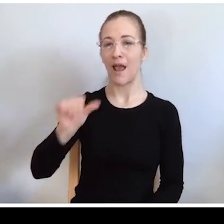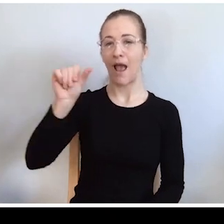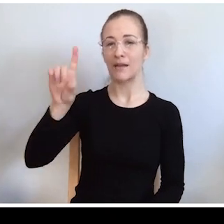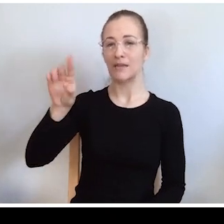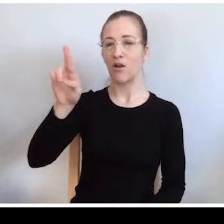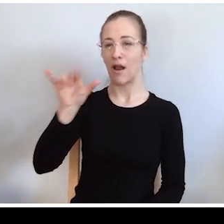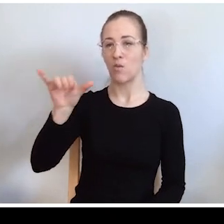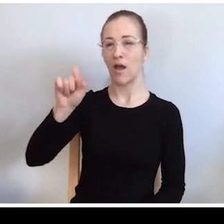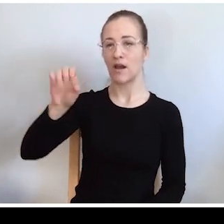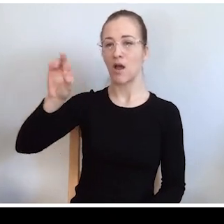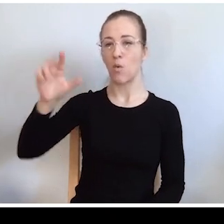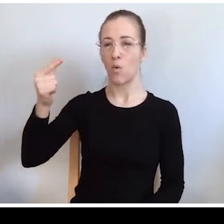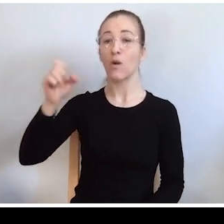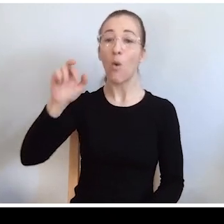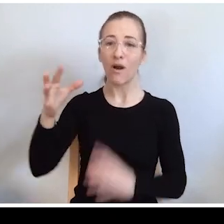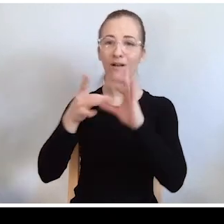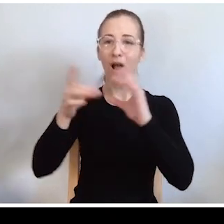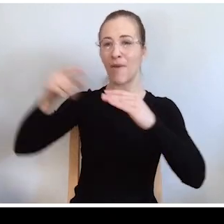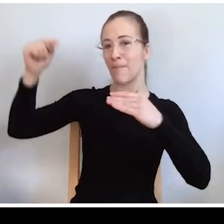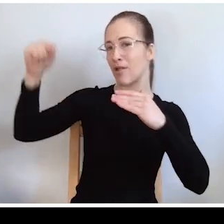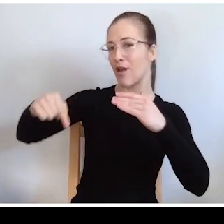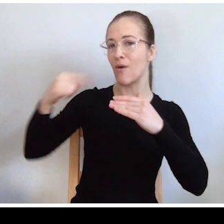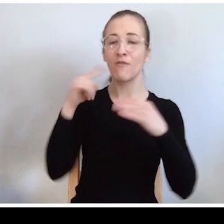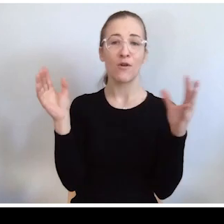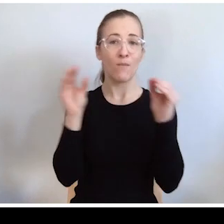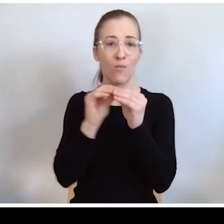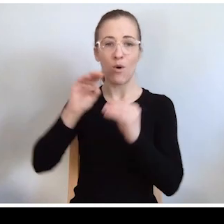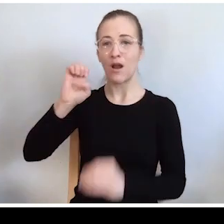or comment below. For more Empire State of Rights,